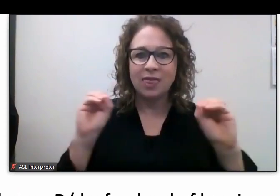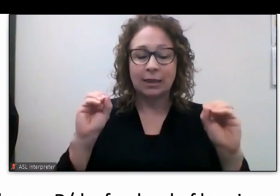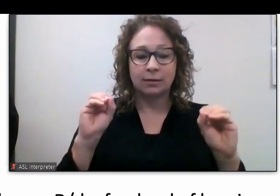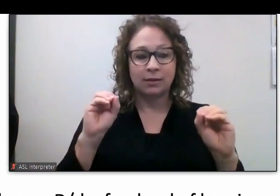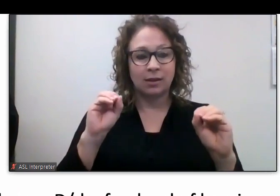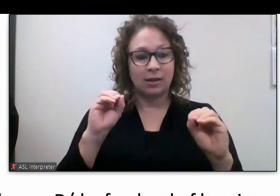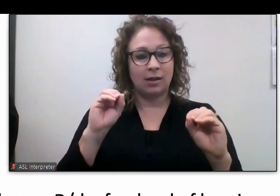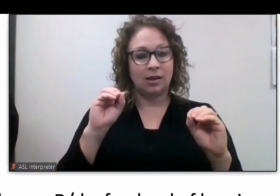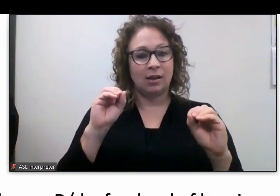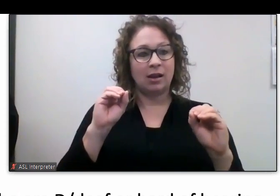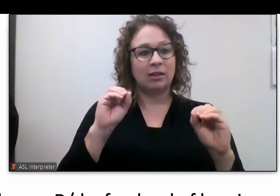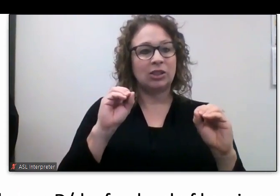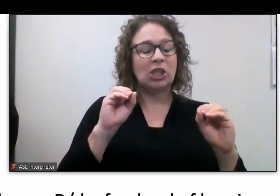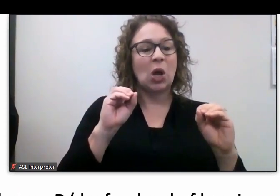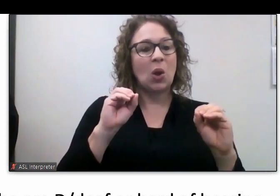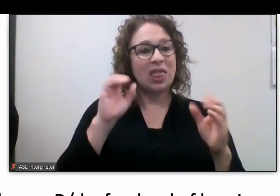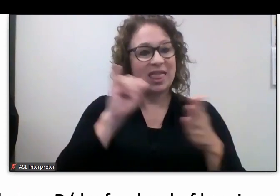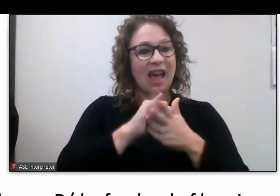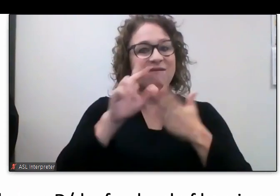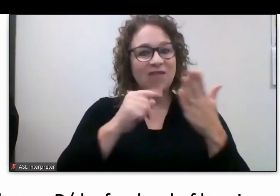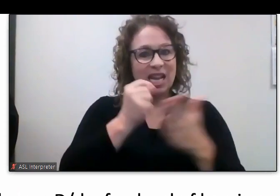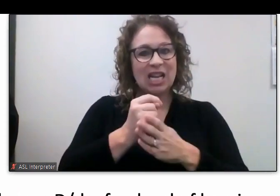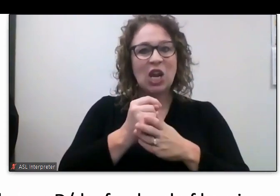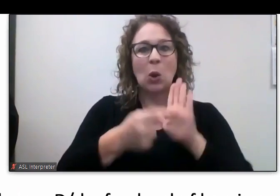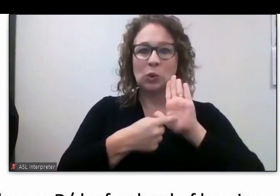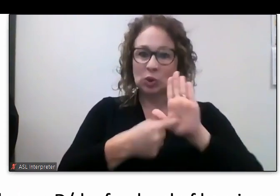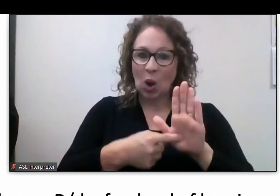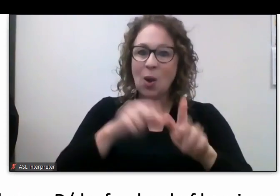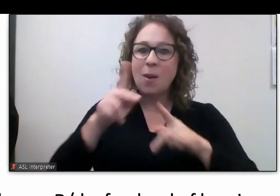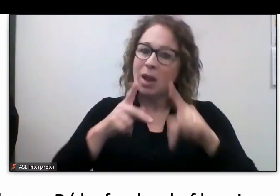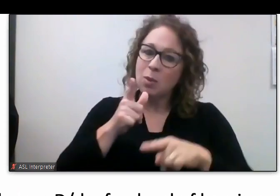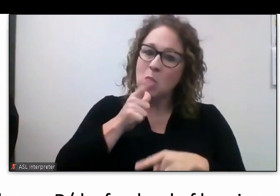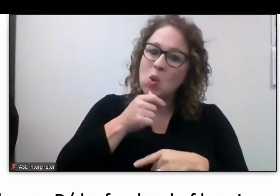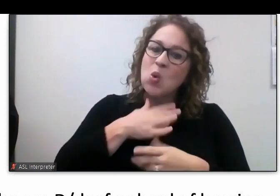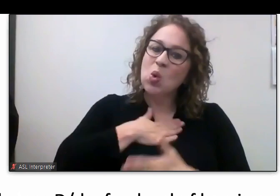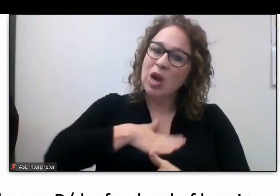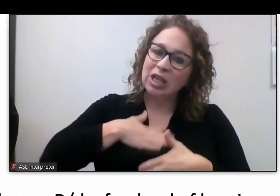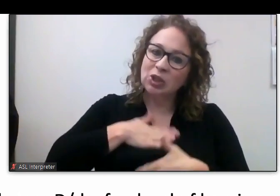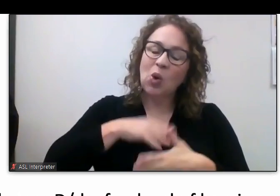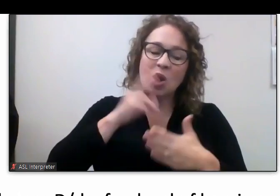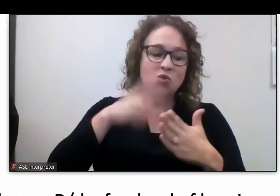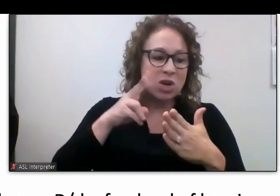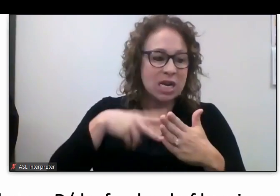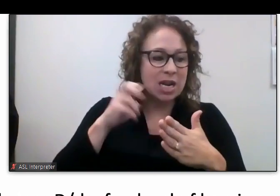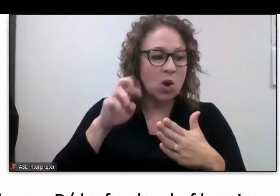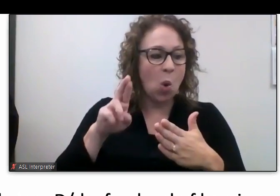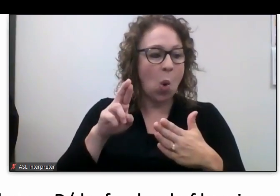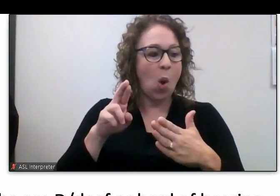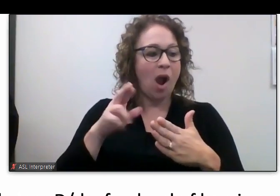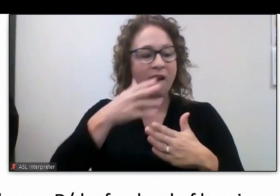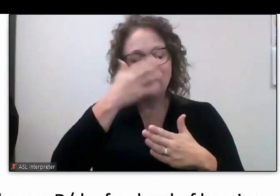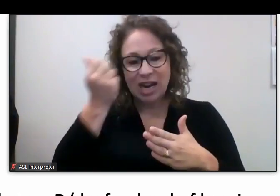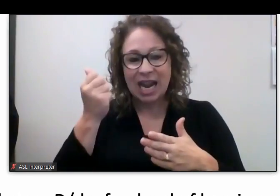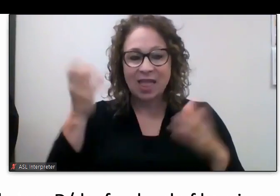pointed out people who like to just read or who forget their headphones for example.